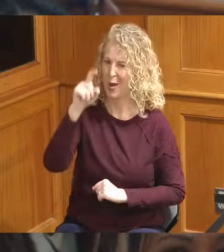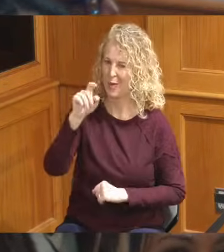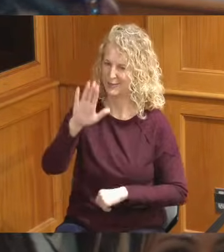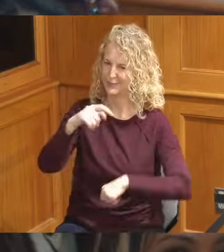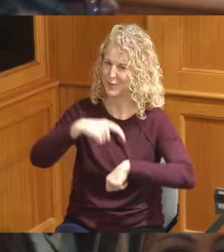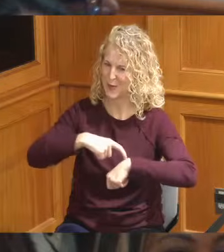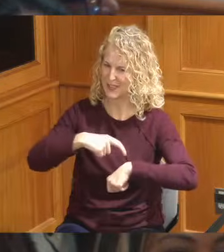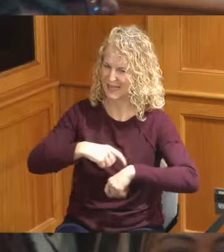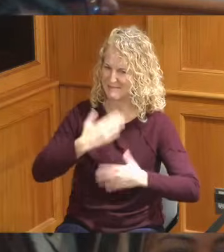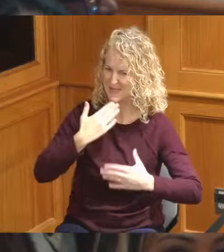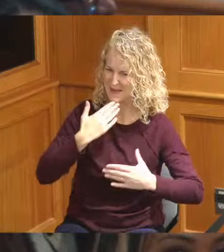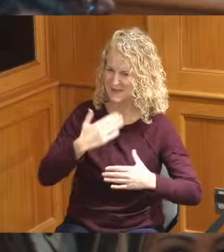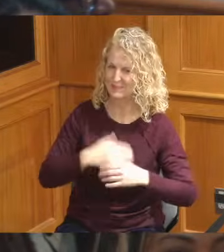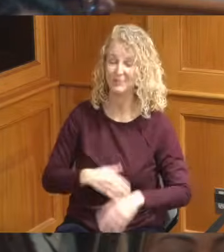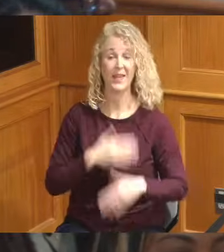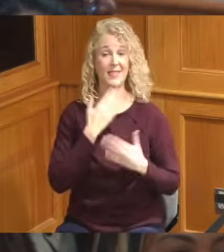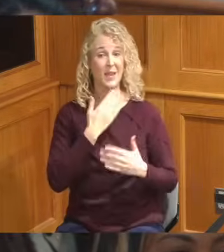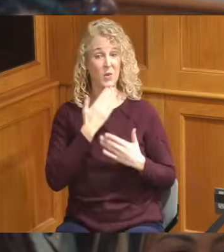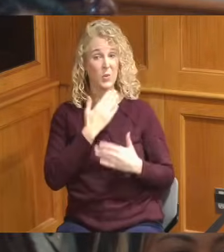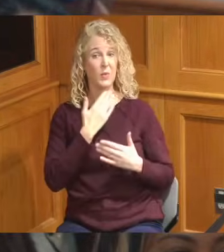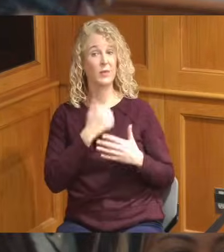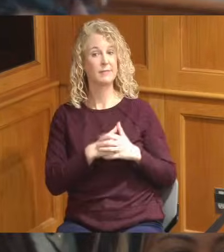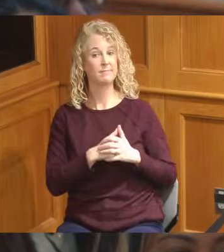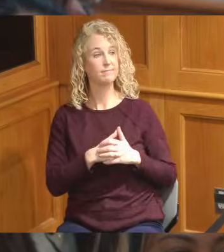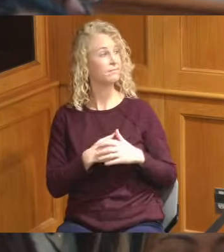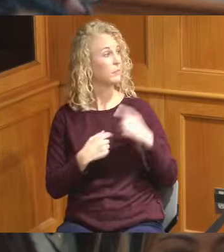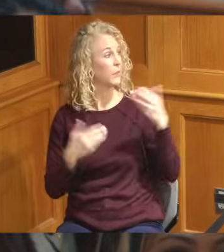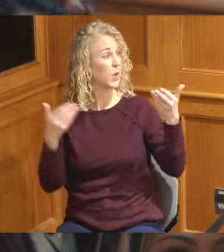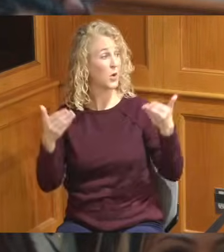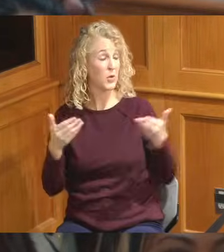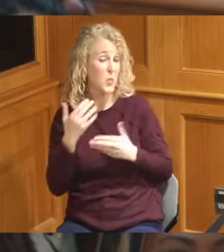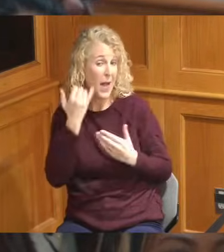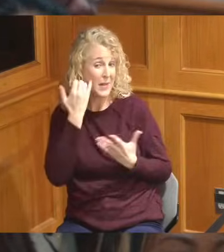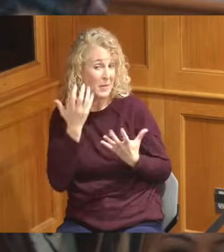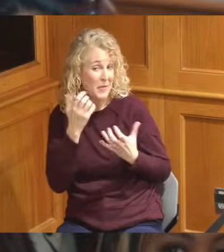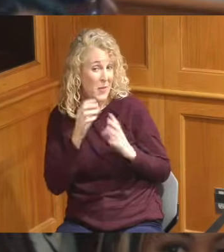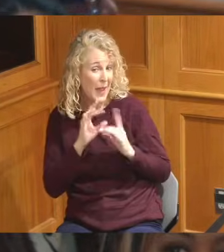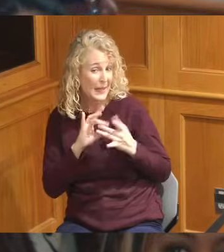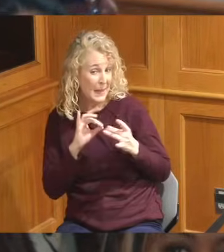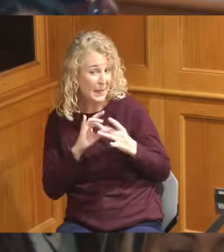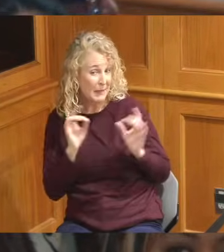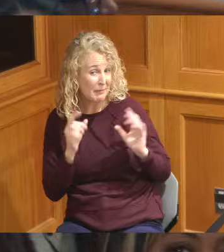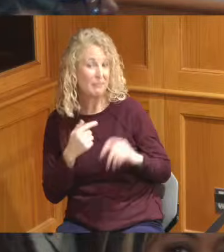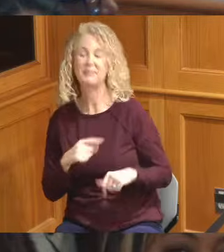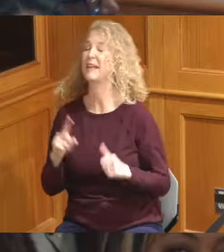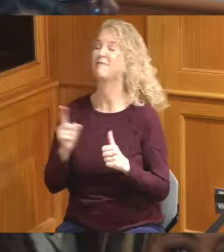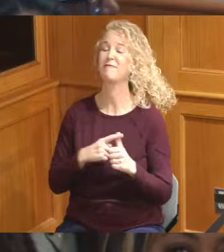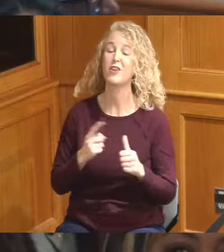thank you. Thank you. You're welcome to say a few words. Just so thankful to Hamilton County